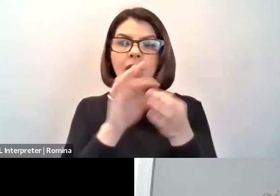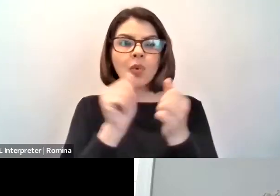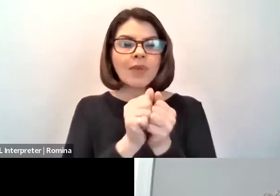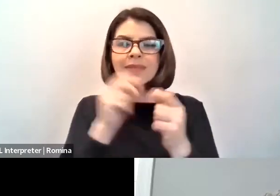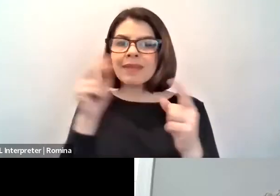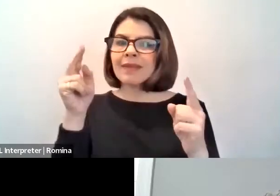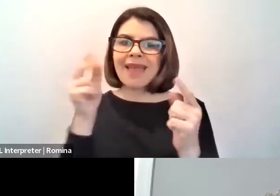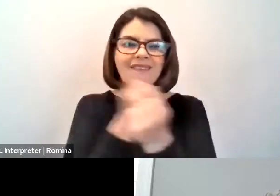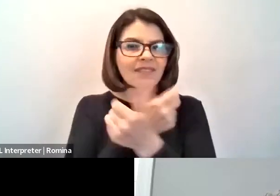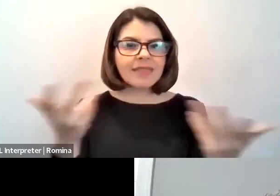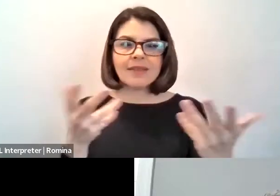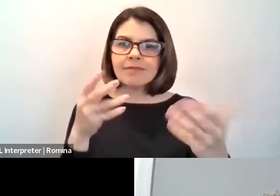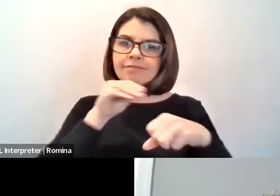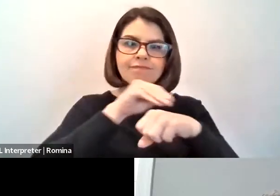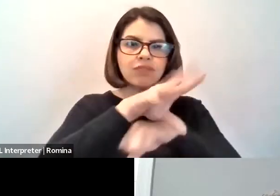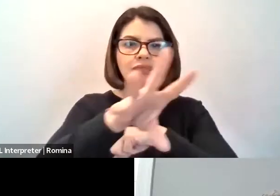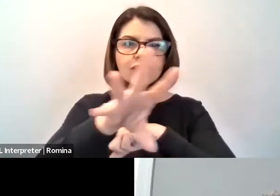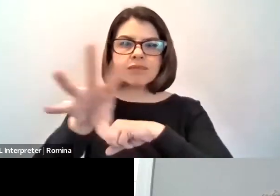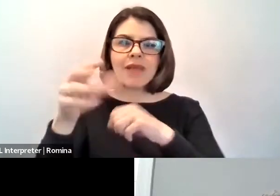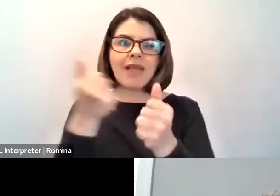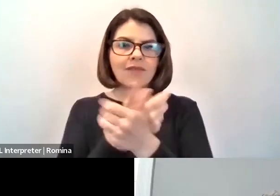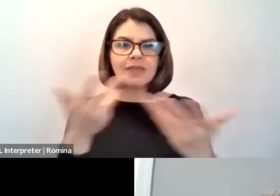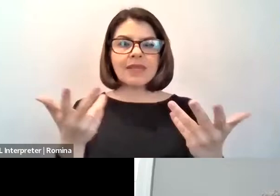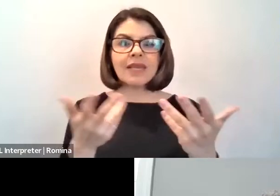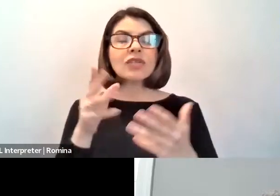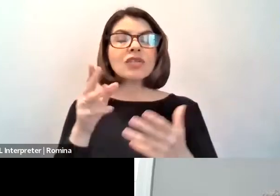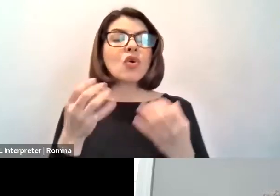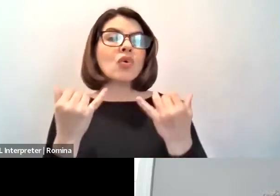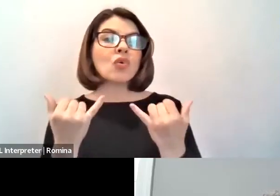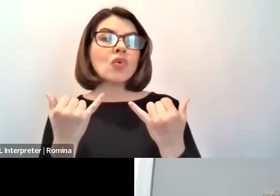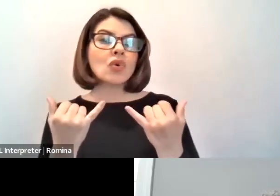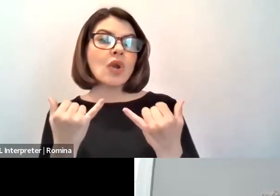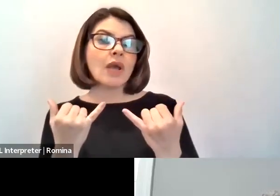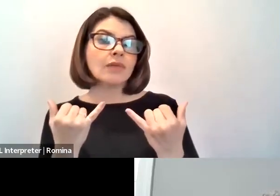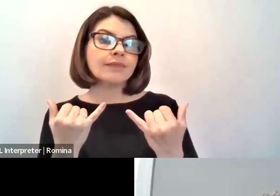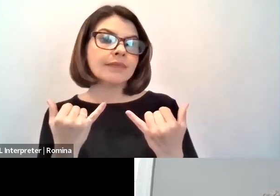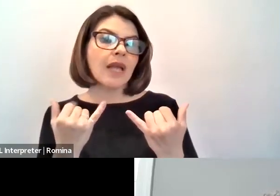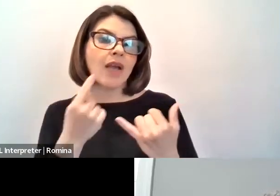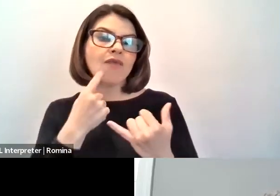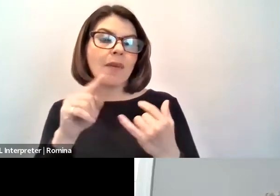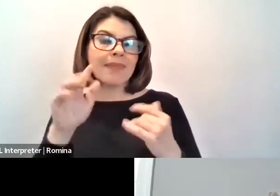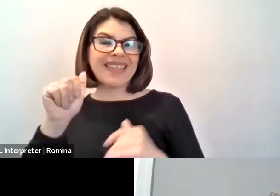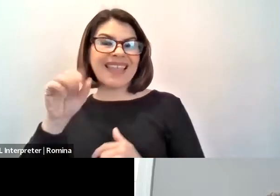Got it. So from the ad agency perspective or the client perspective,